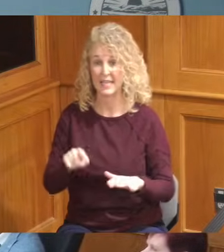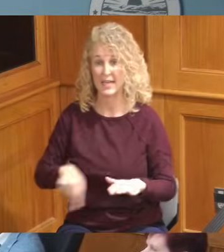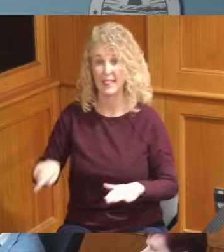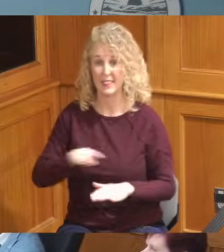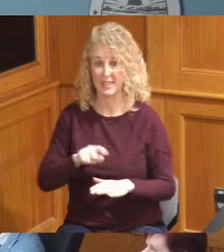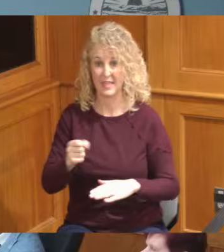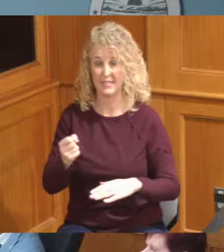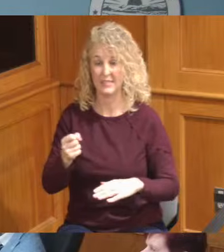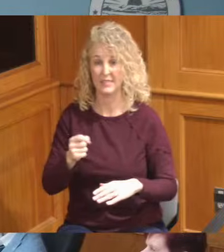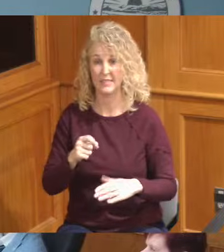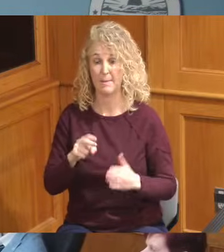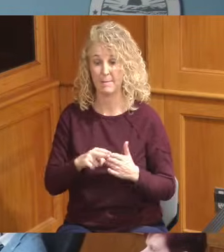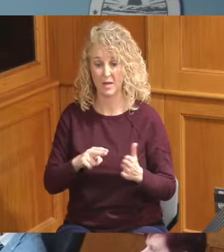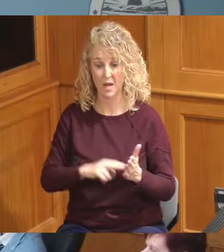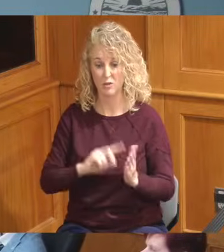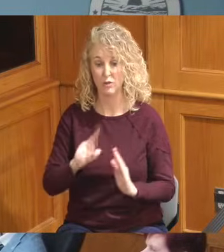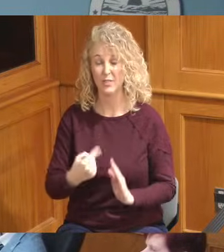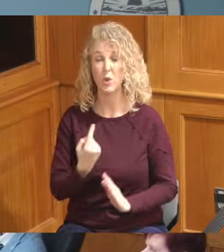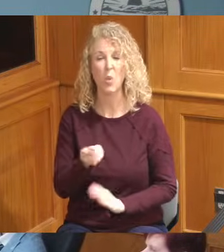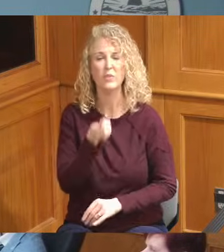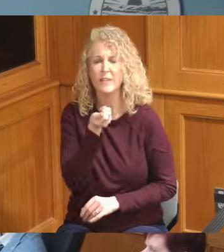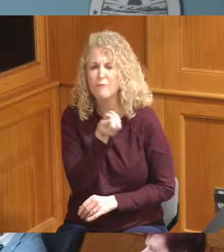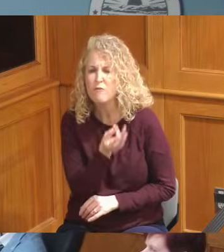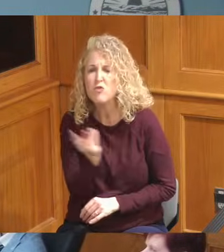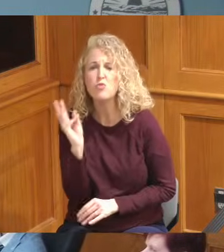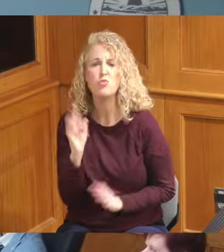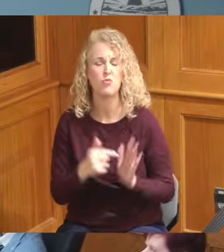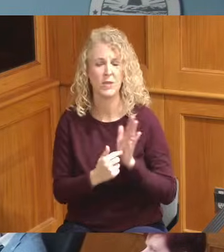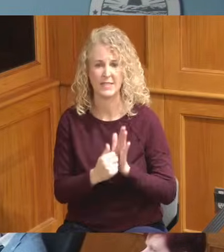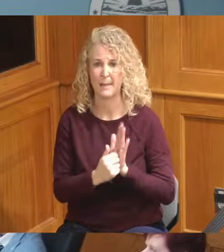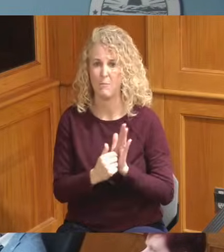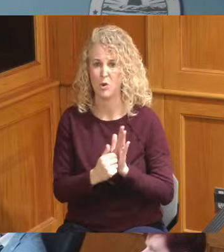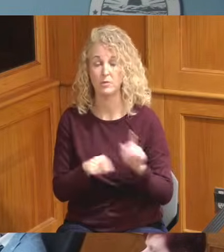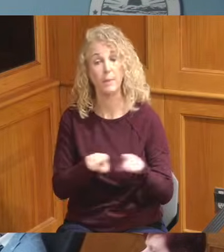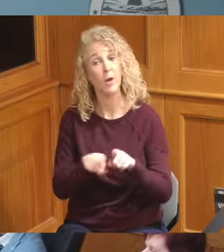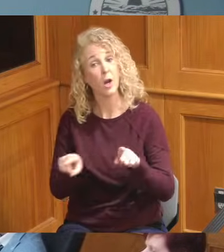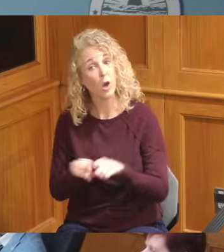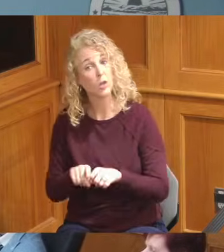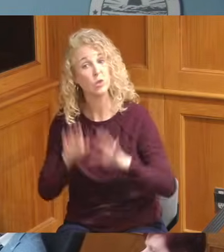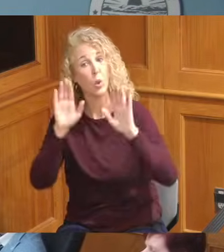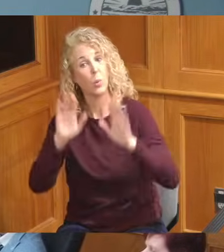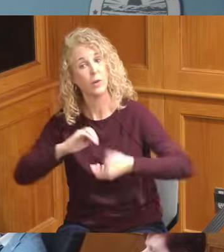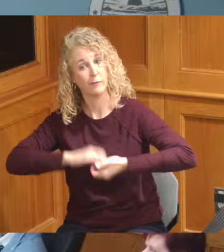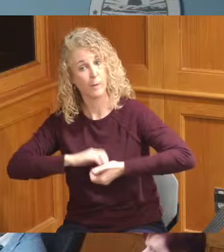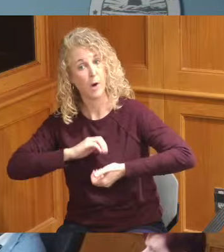These contracts are just a handful of them, but they're they're also our great partners. Um, and